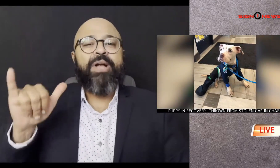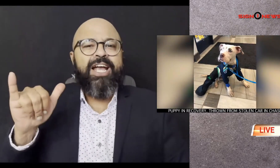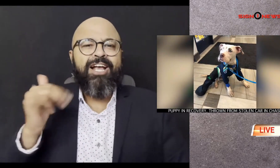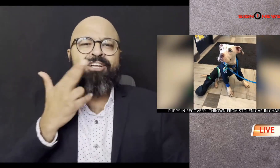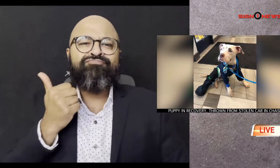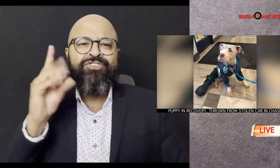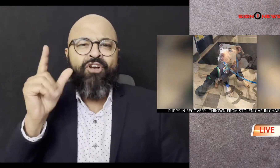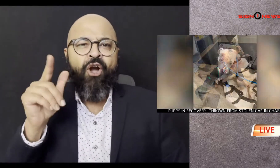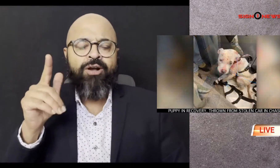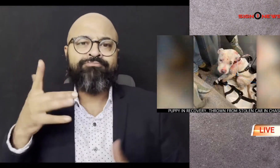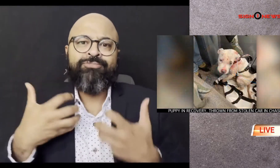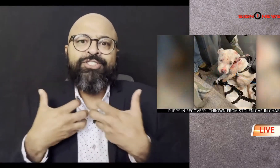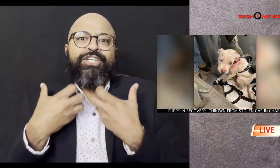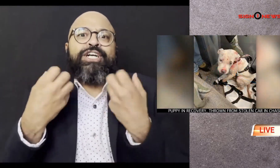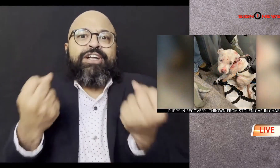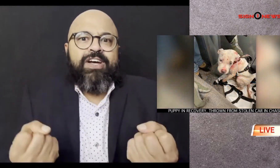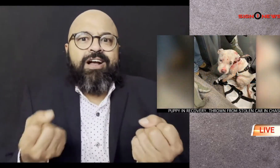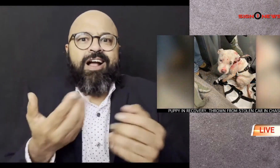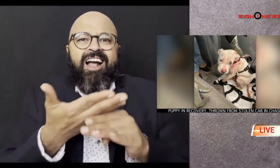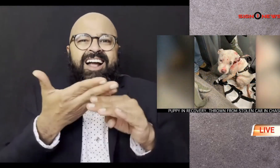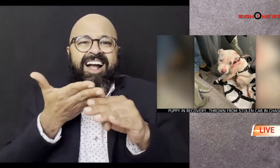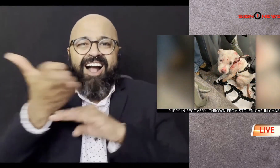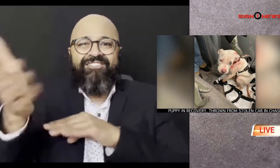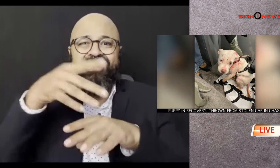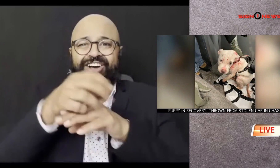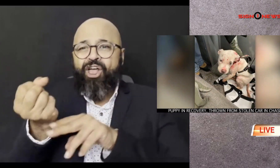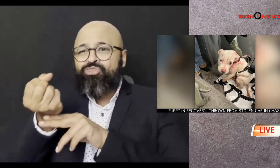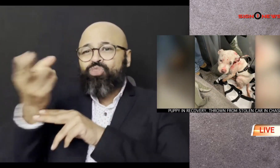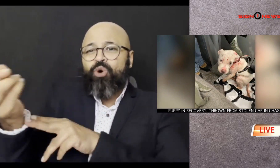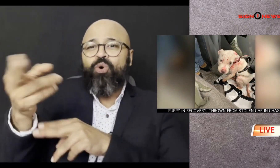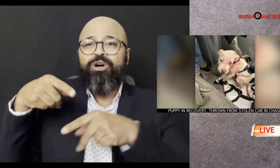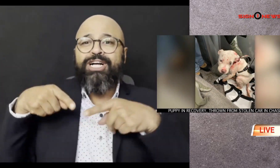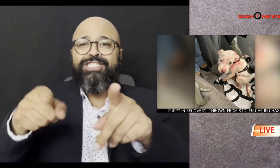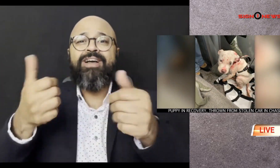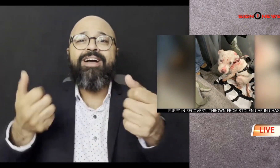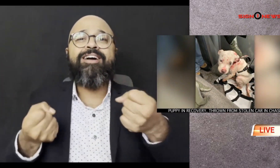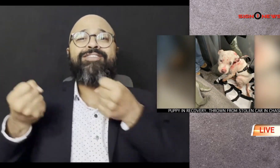Hey puppy is recovering after being thrown out of a car during a police chase.